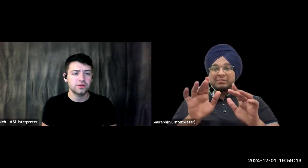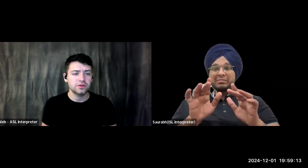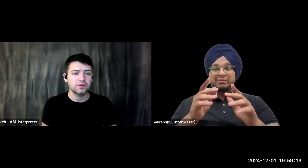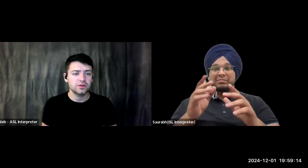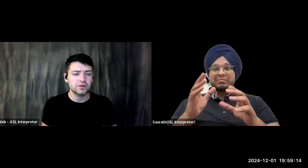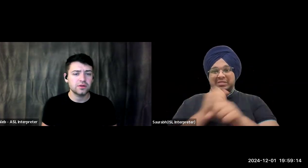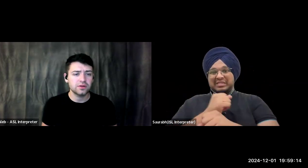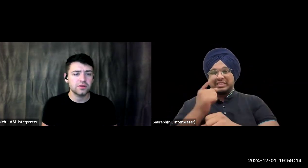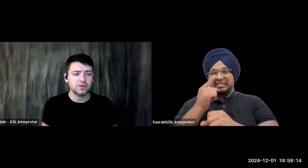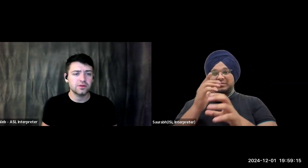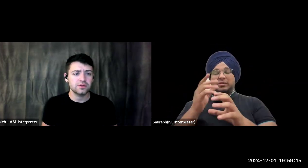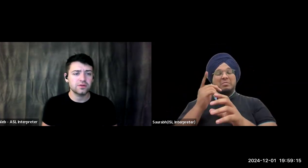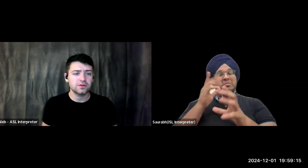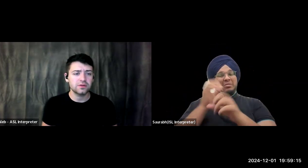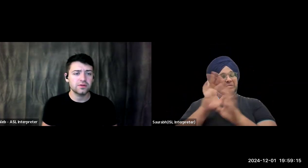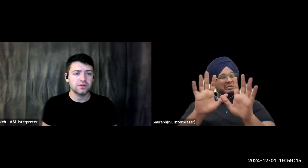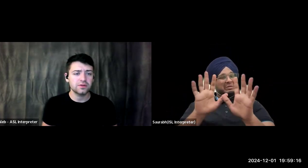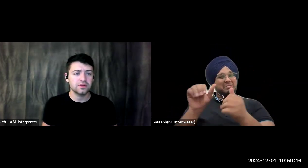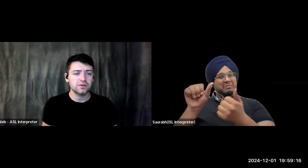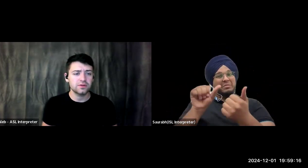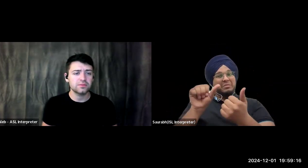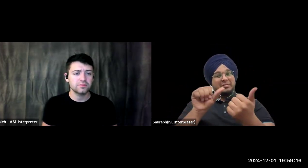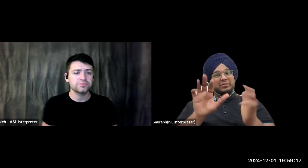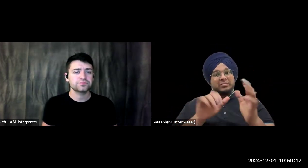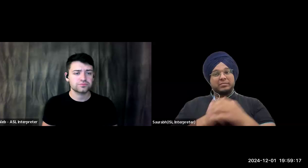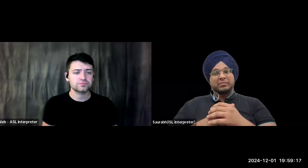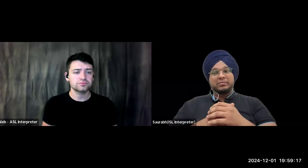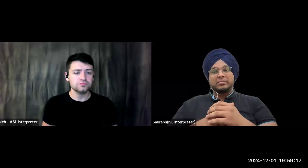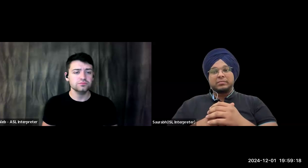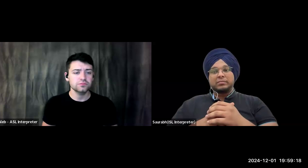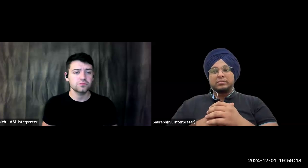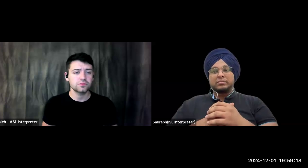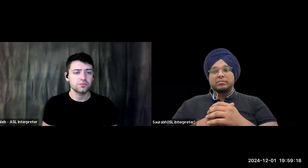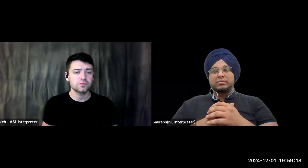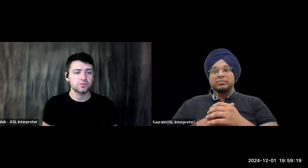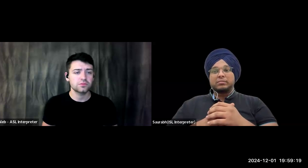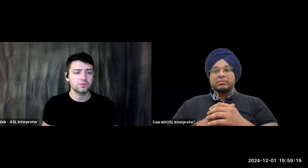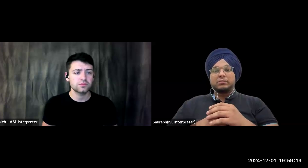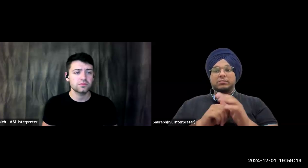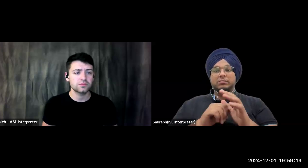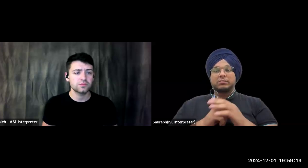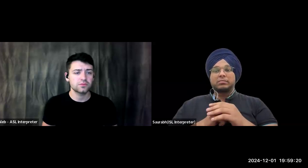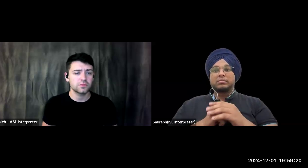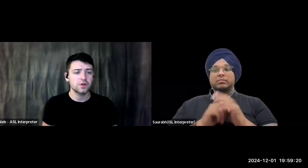[Nancy speaking] Okay, hold on, hold on, hold on, hold on.